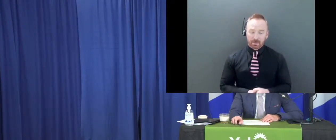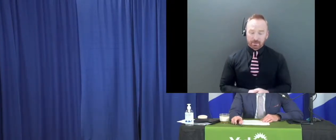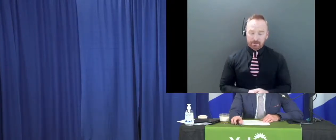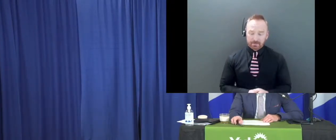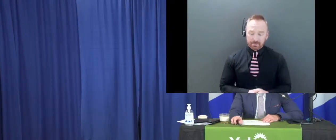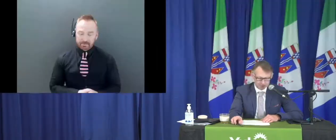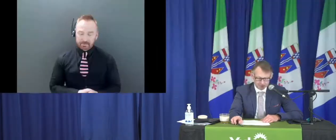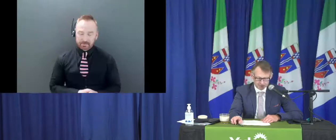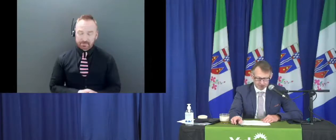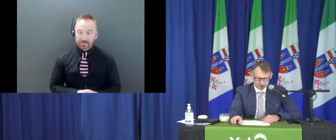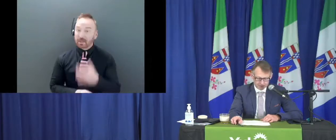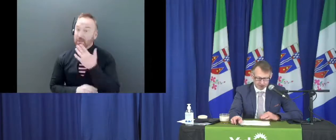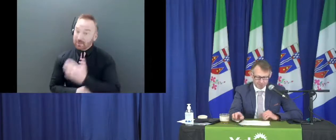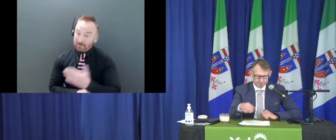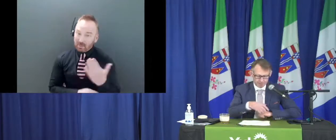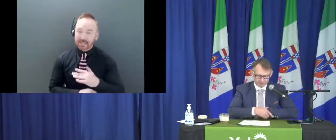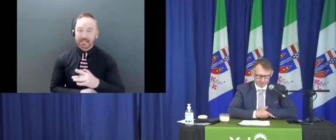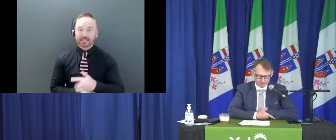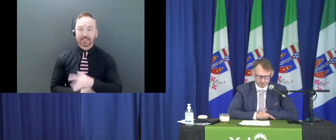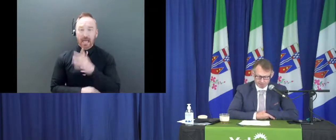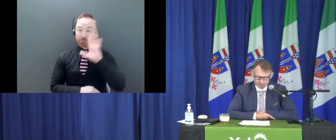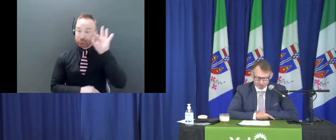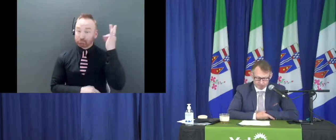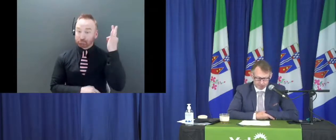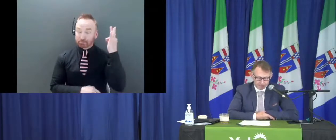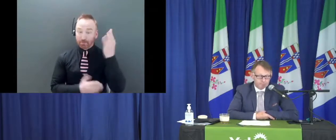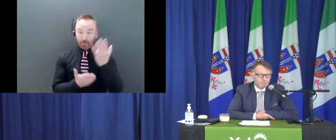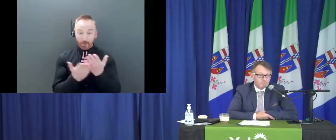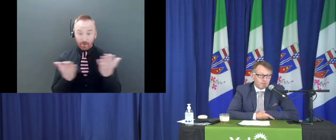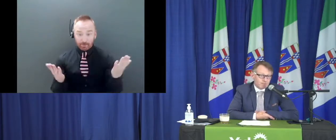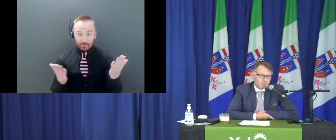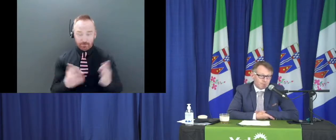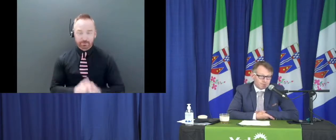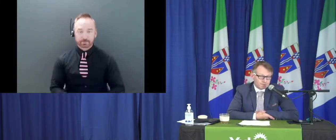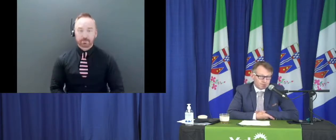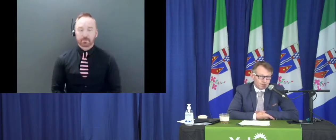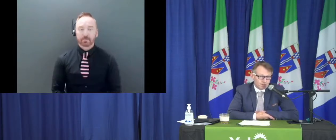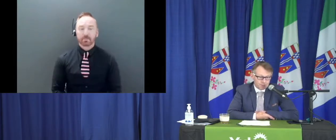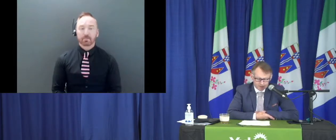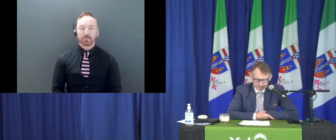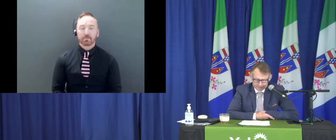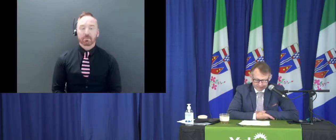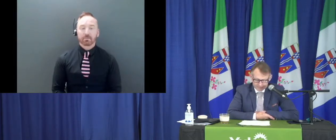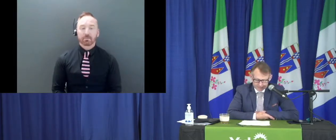everyone. I want to talk about a few things today and of course we